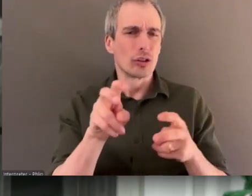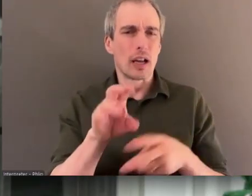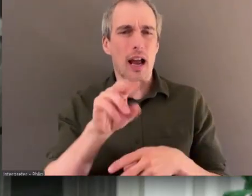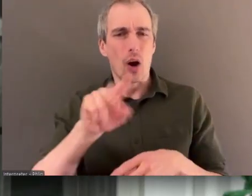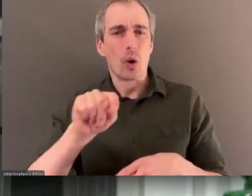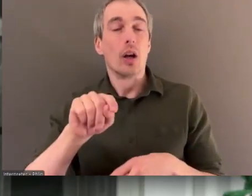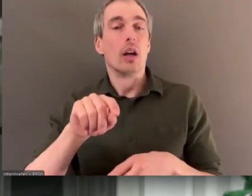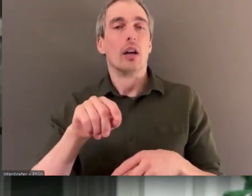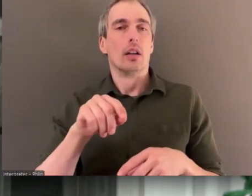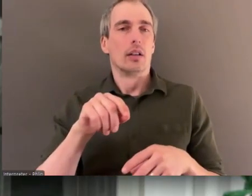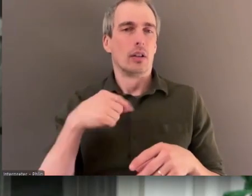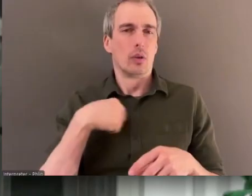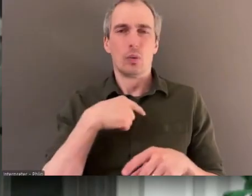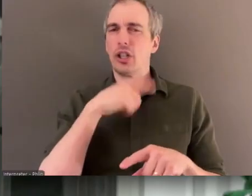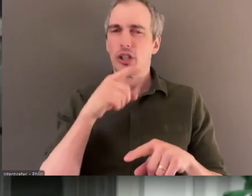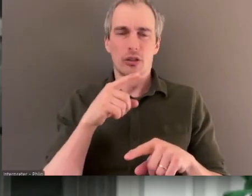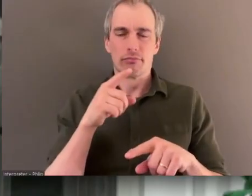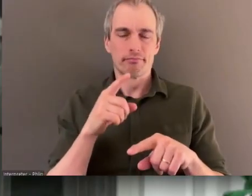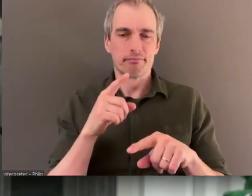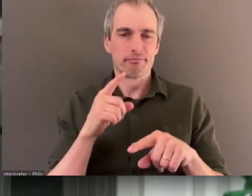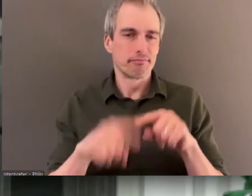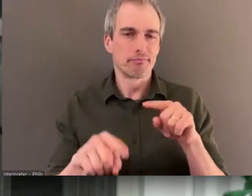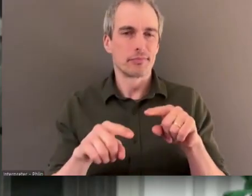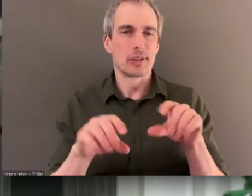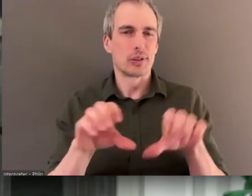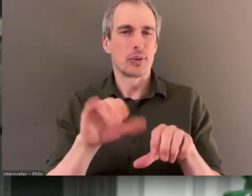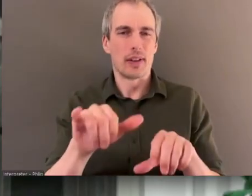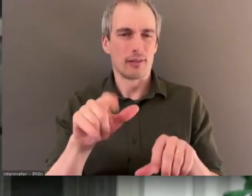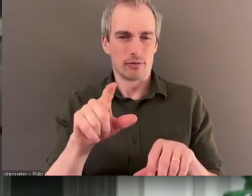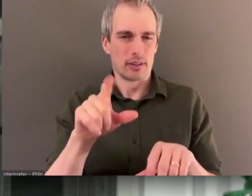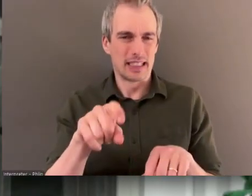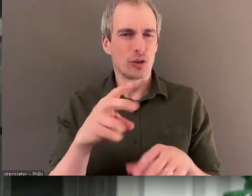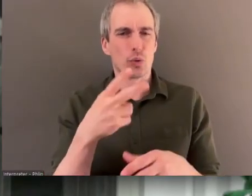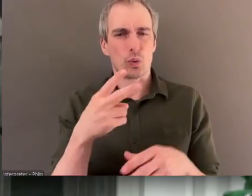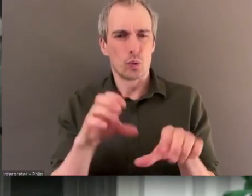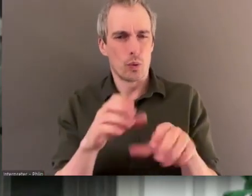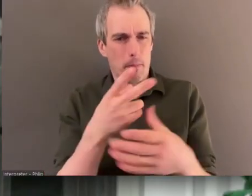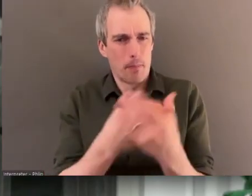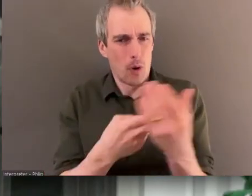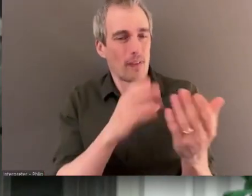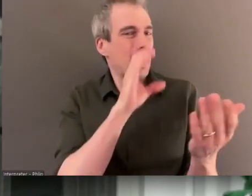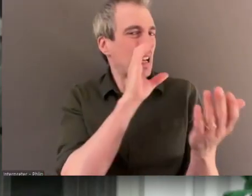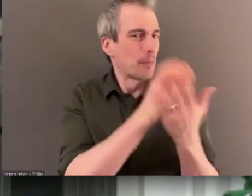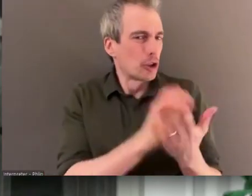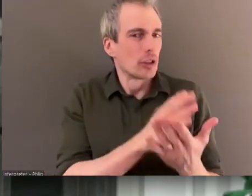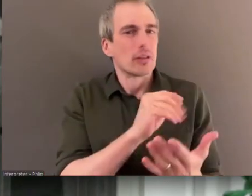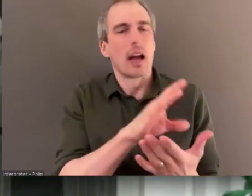And the other reason we do both is because it's a lot less computational heavy to look at the PDF